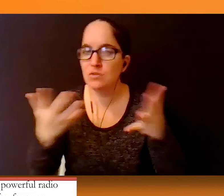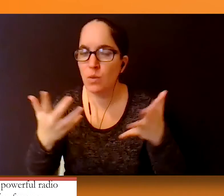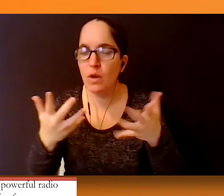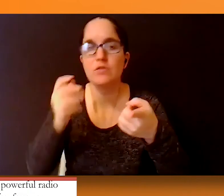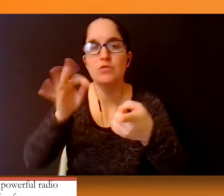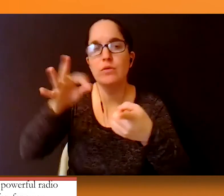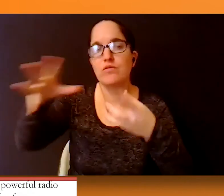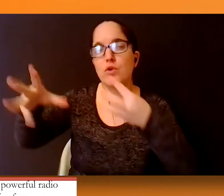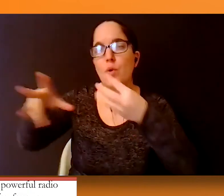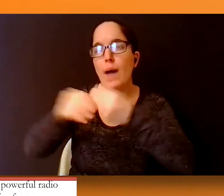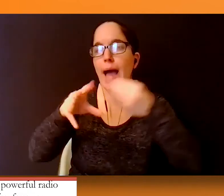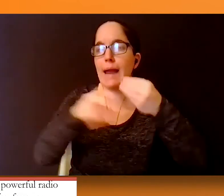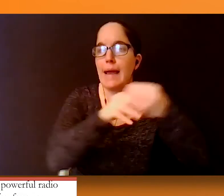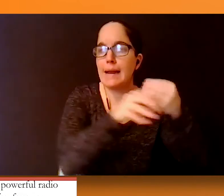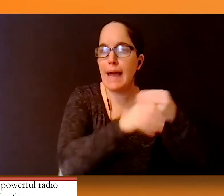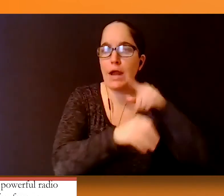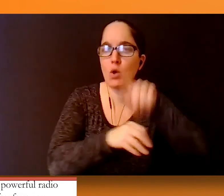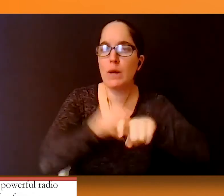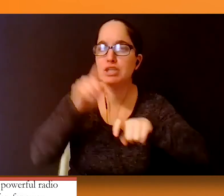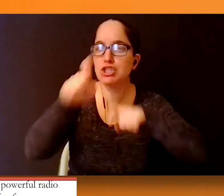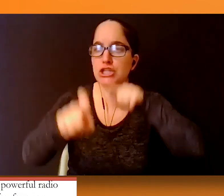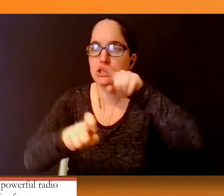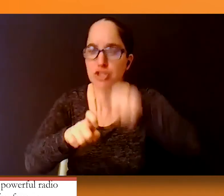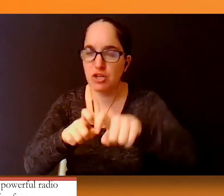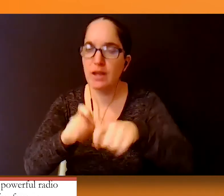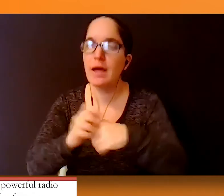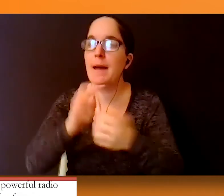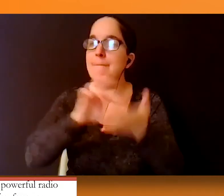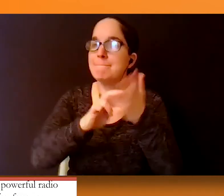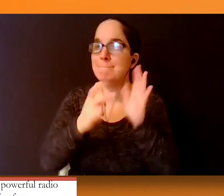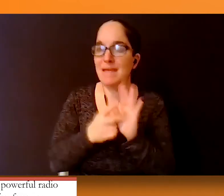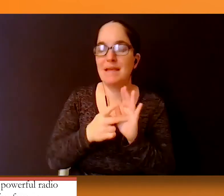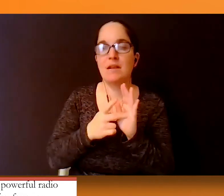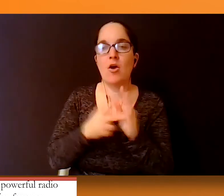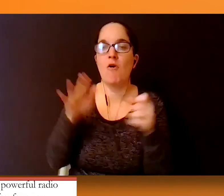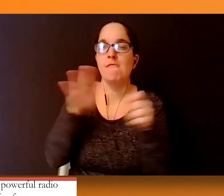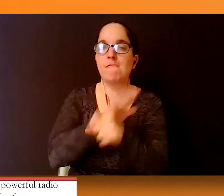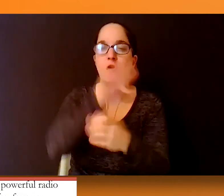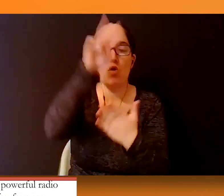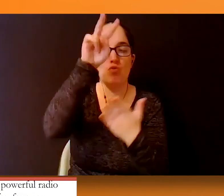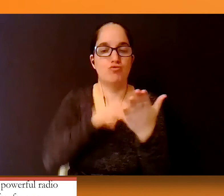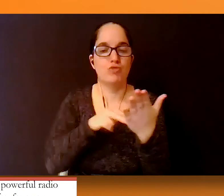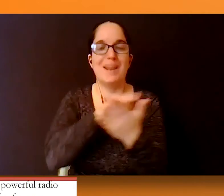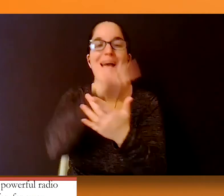things into the passage to have them stop and either try to answer it or they need to look and answer it.